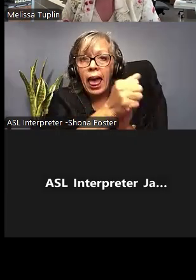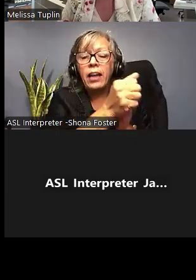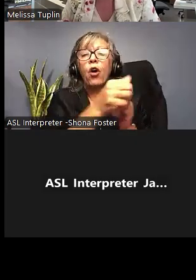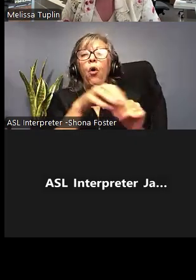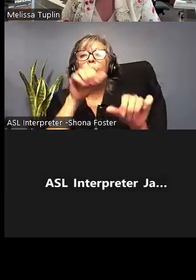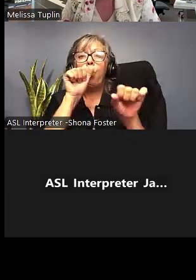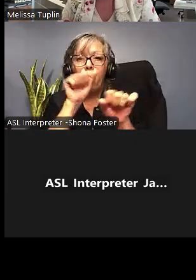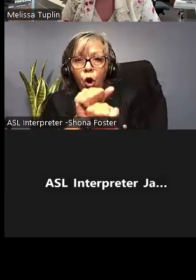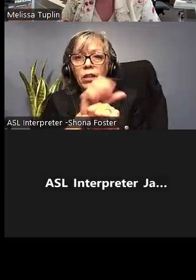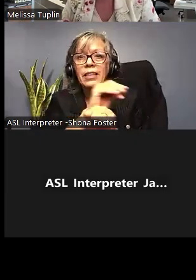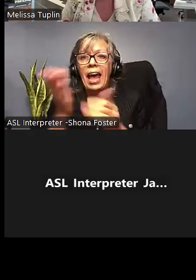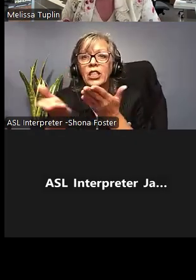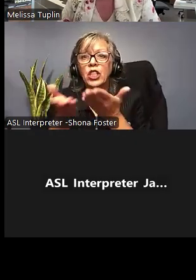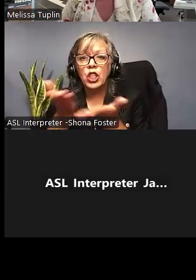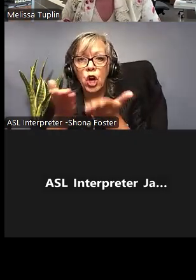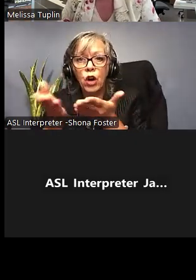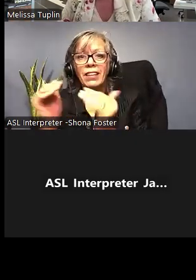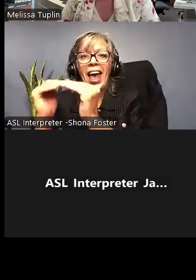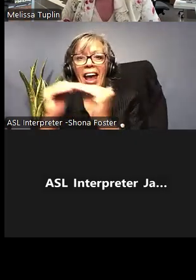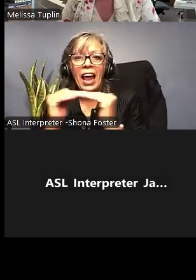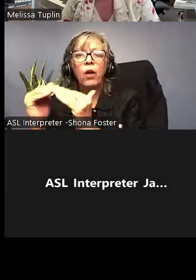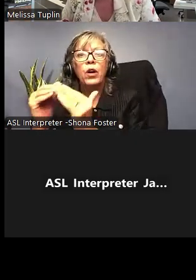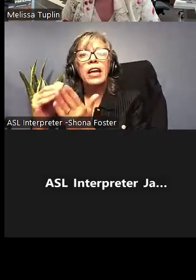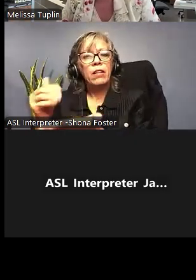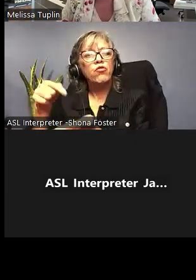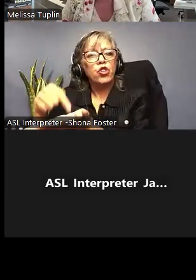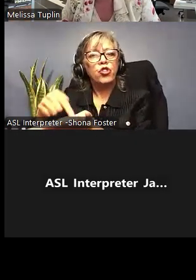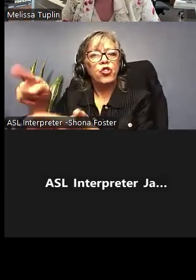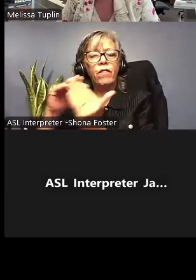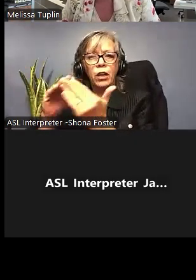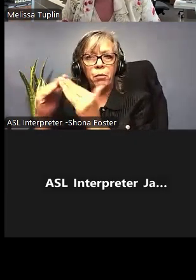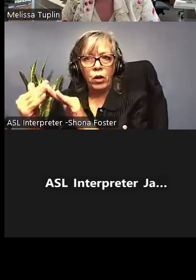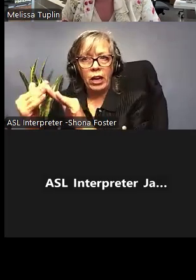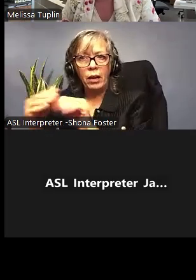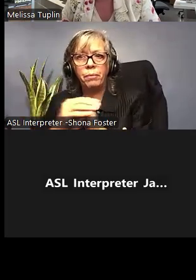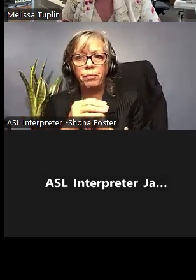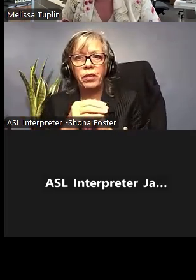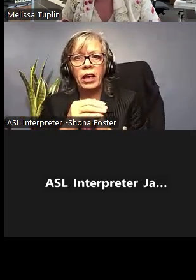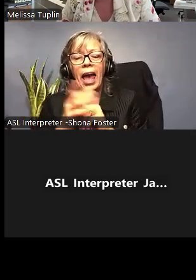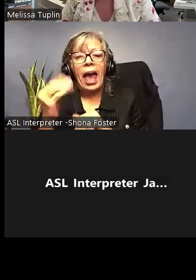equity-deserving community as defined by our listed equity priority groups of Indigenous,